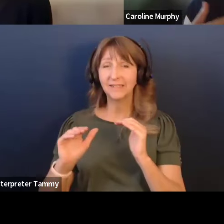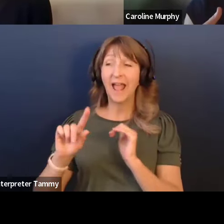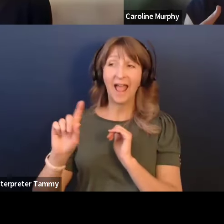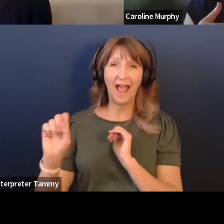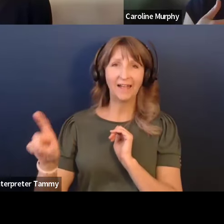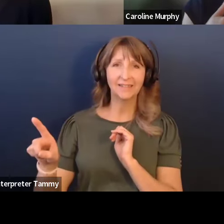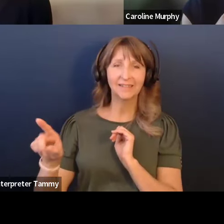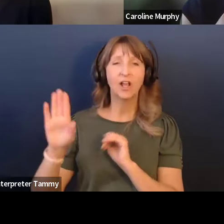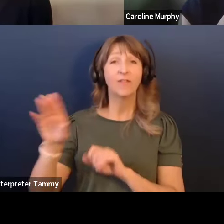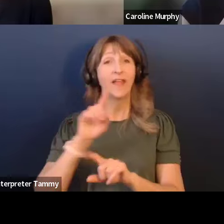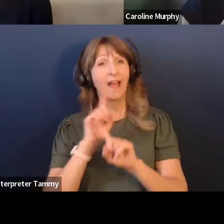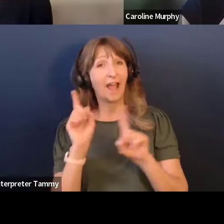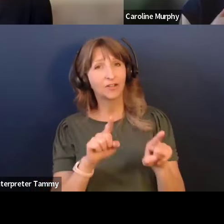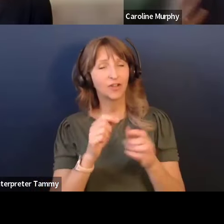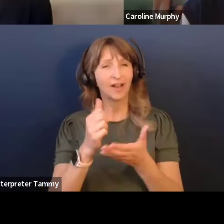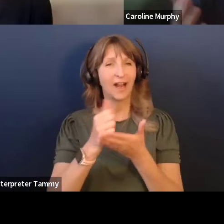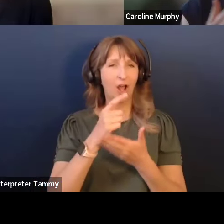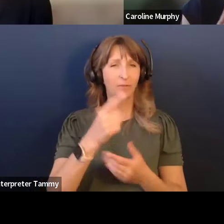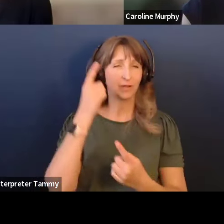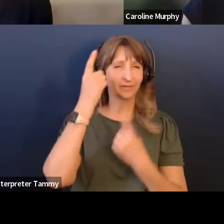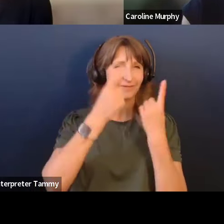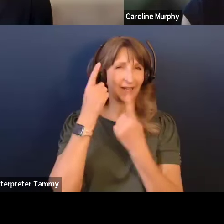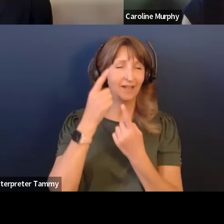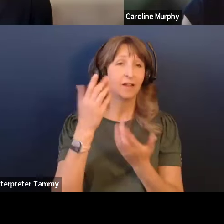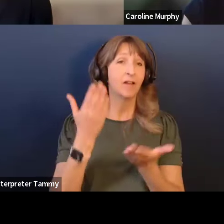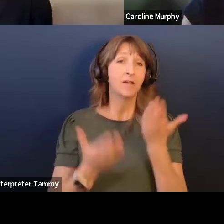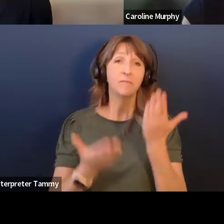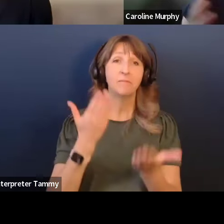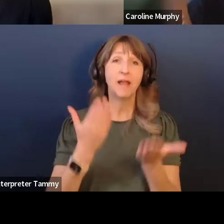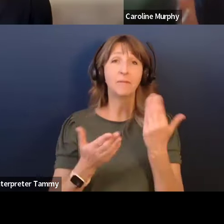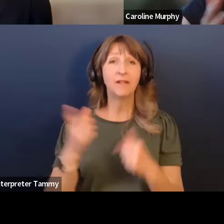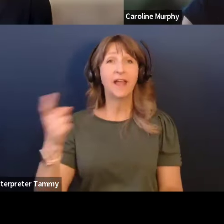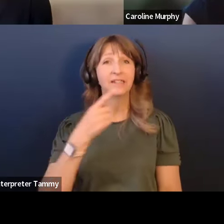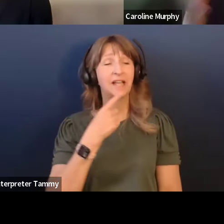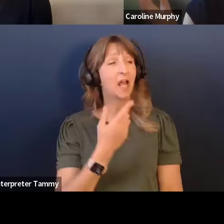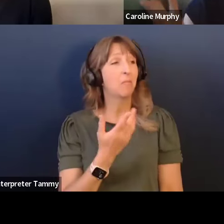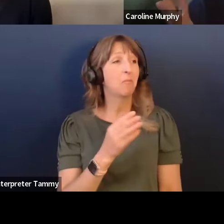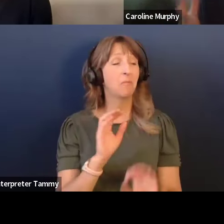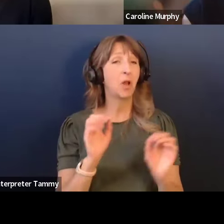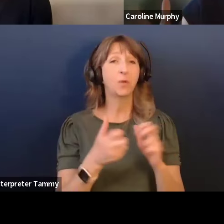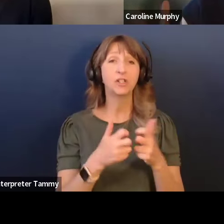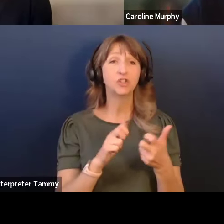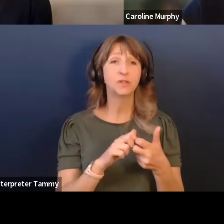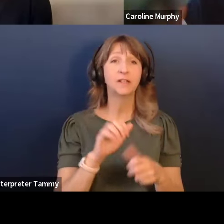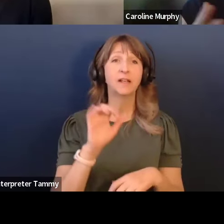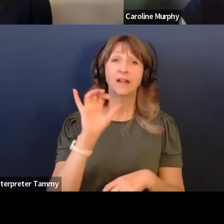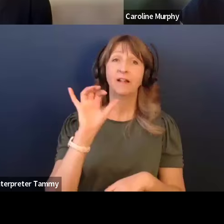telling and it might be a simple, yes, no issues. This is the infrastructure we have in place